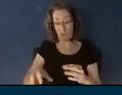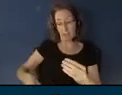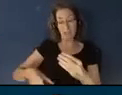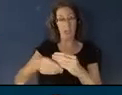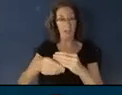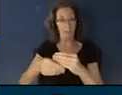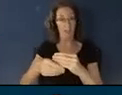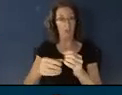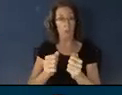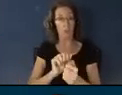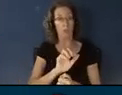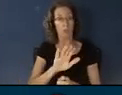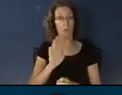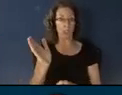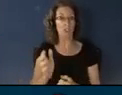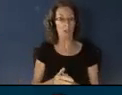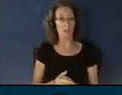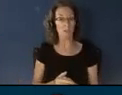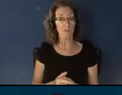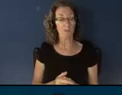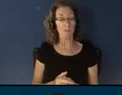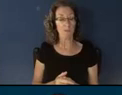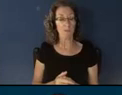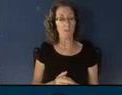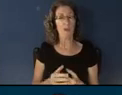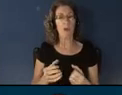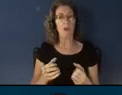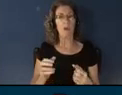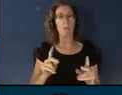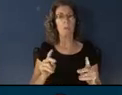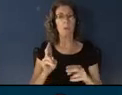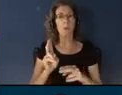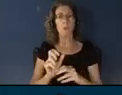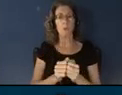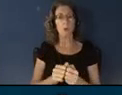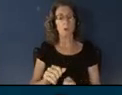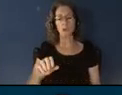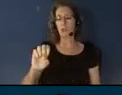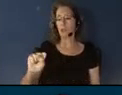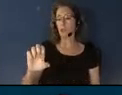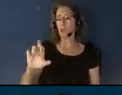to your presentation site. A lot of people who use particularly screen readers, uh prefer just